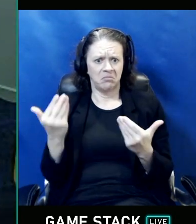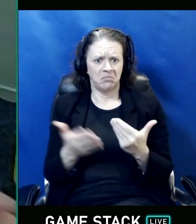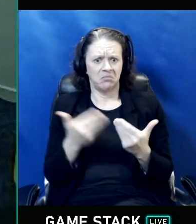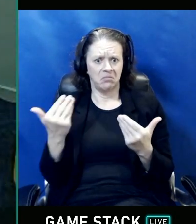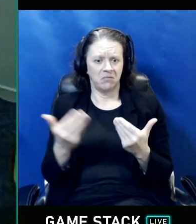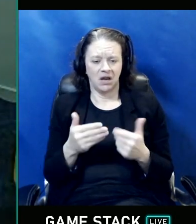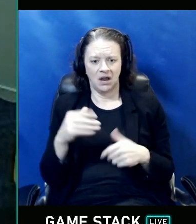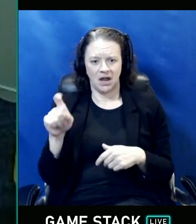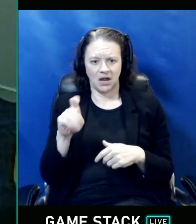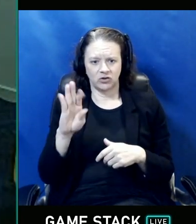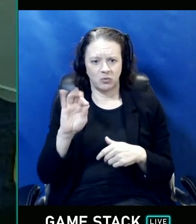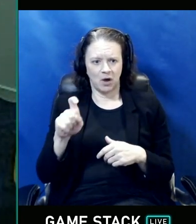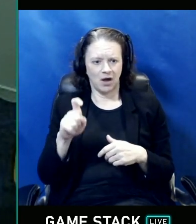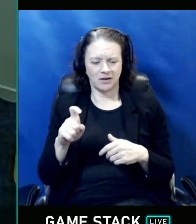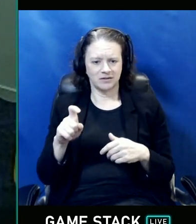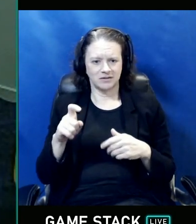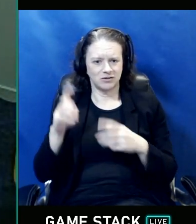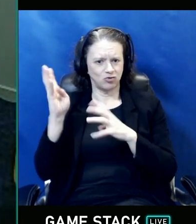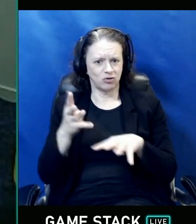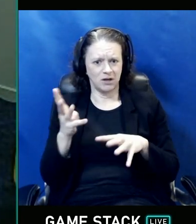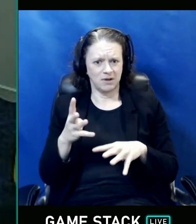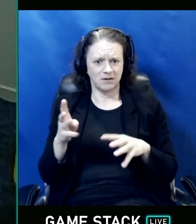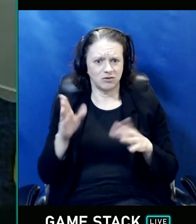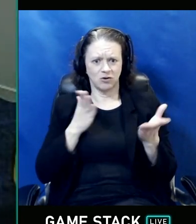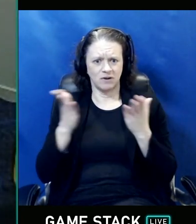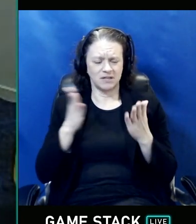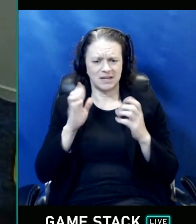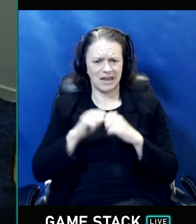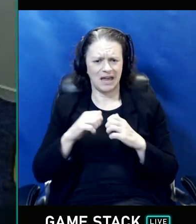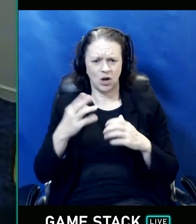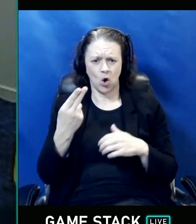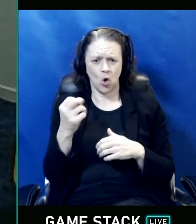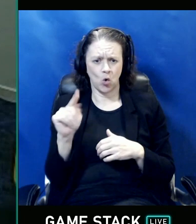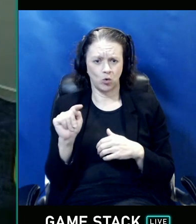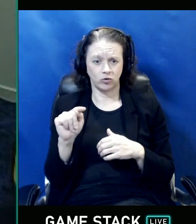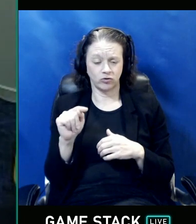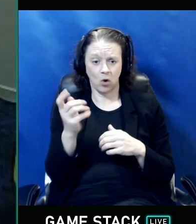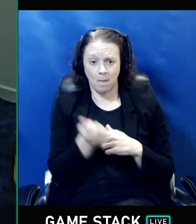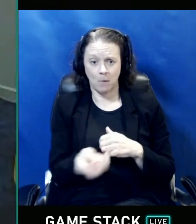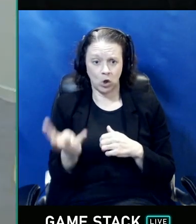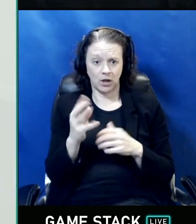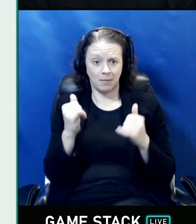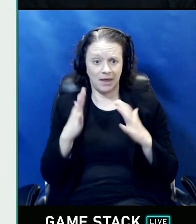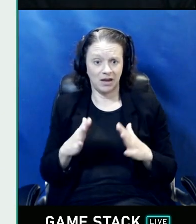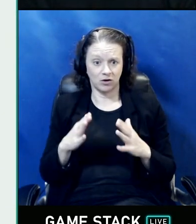hosting an online multiplayer session. It just worked out of the box.